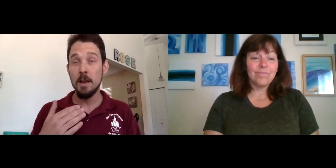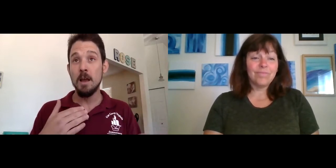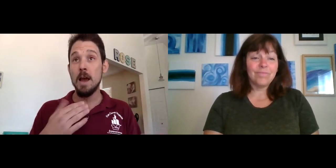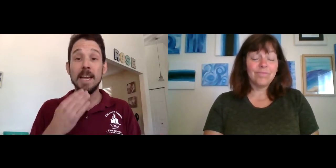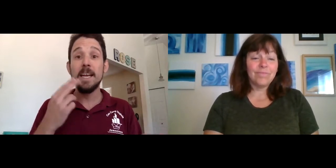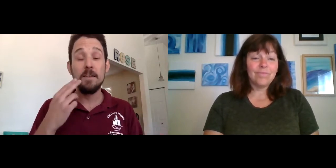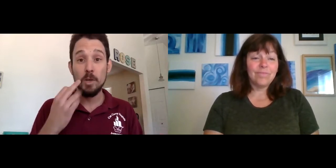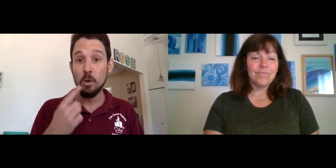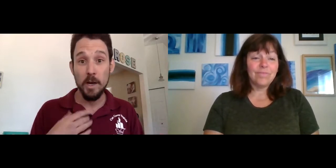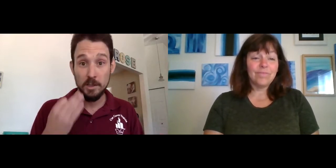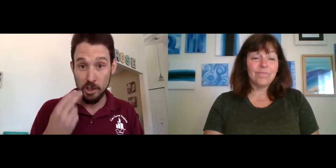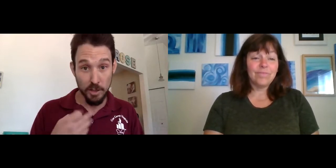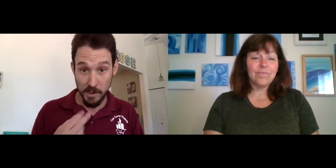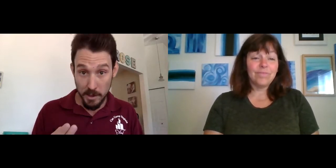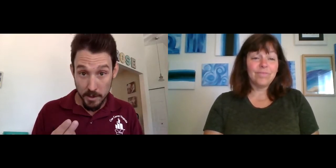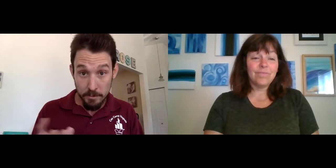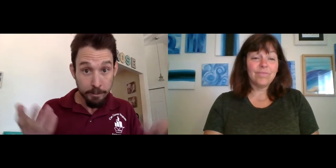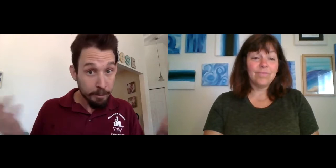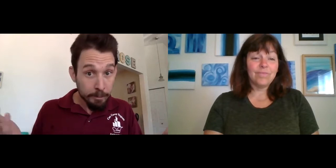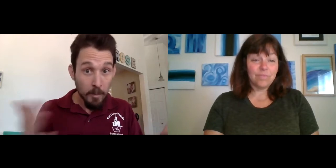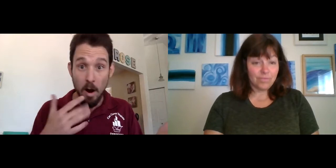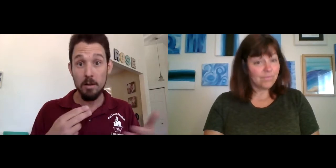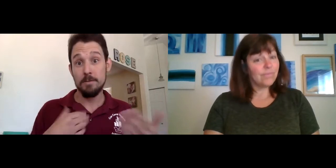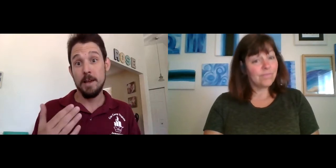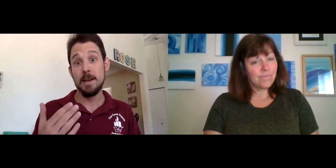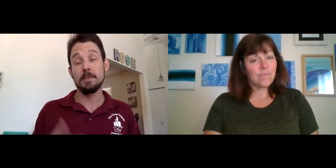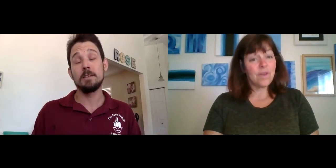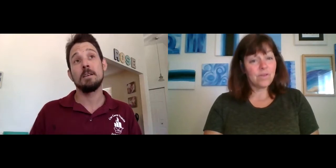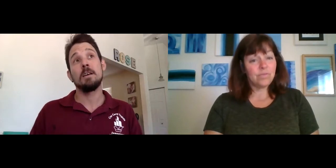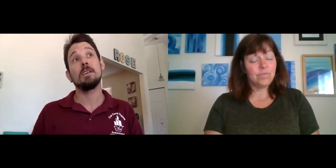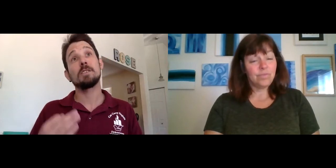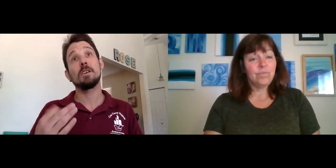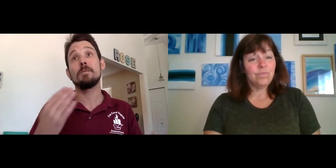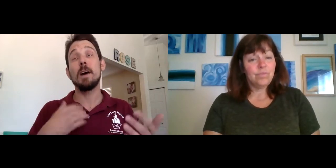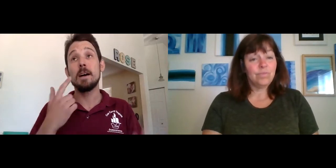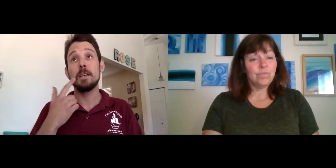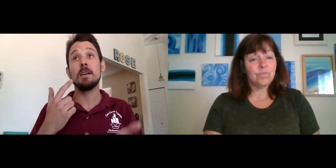I never requested services, all of that, so finally,